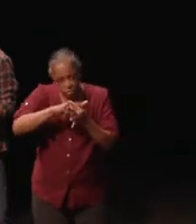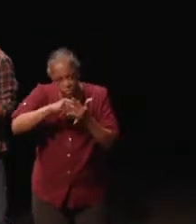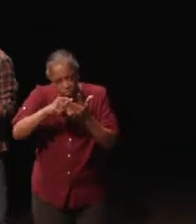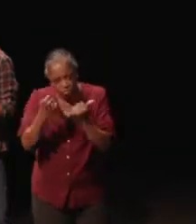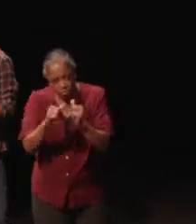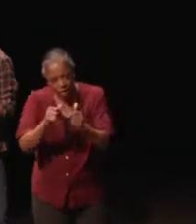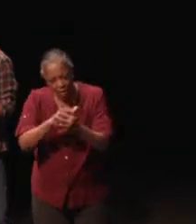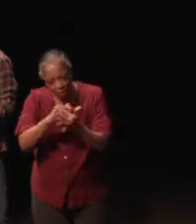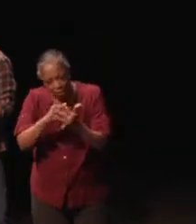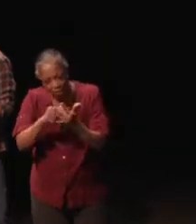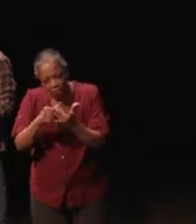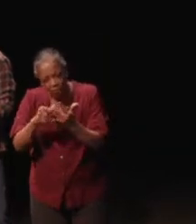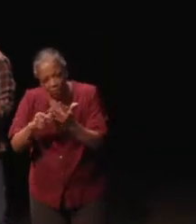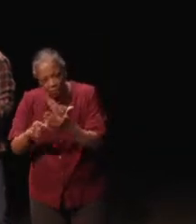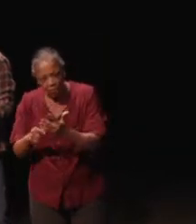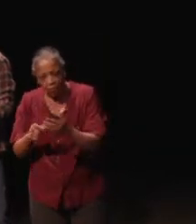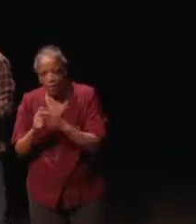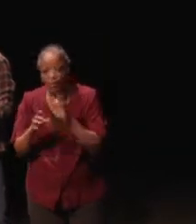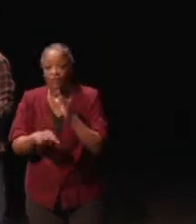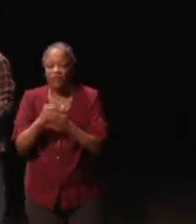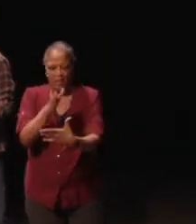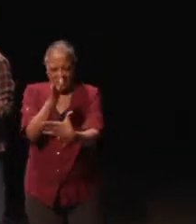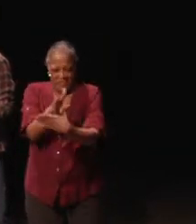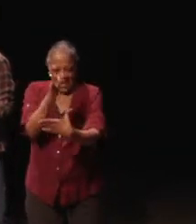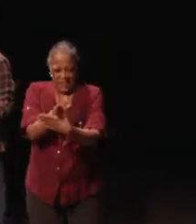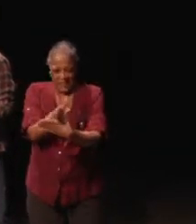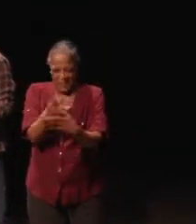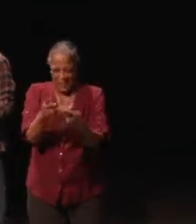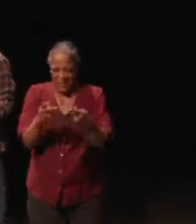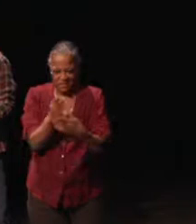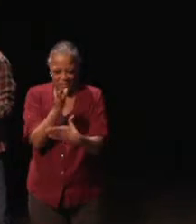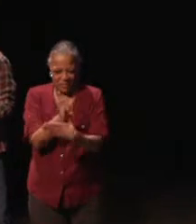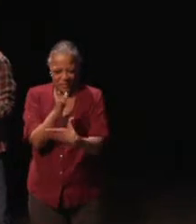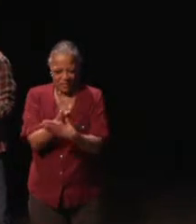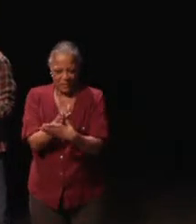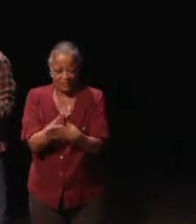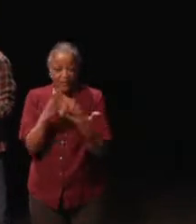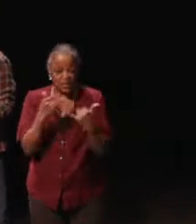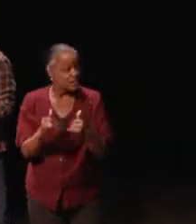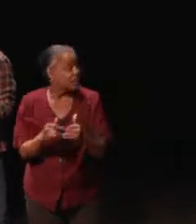and with that we found a happy medium where you still feel around,